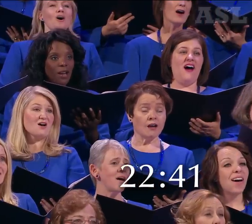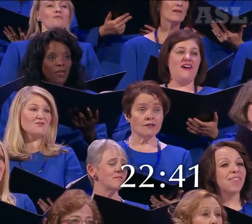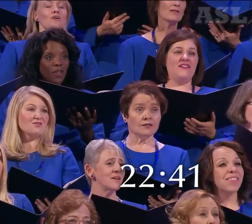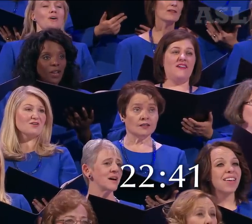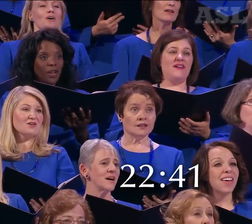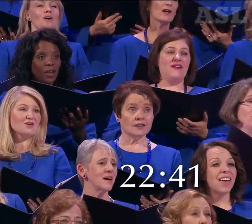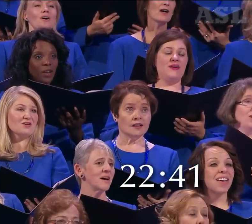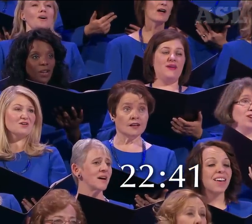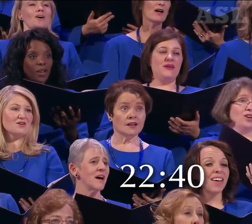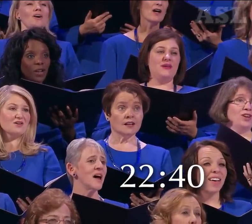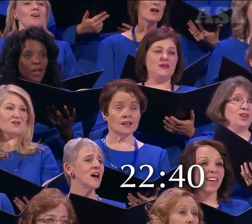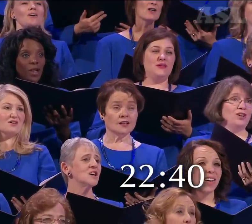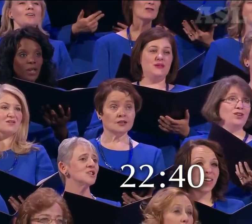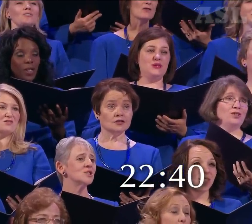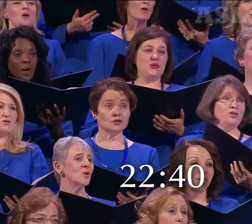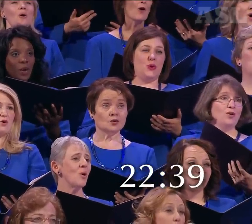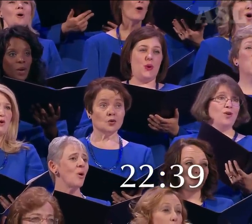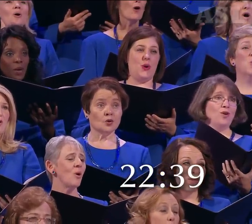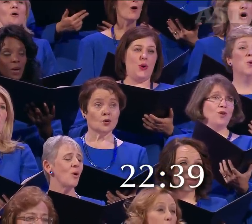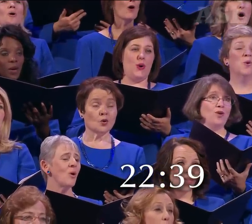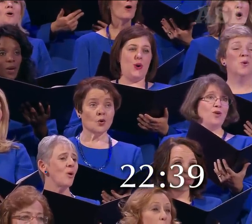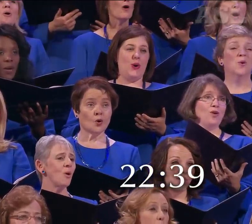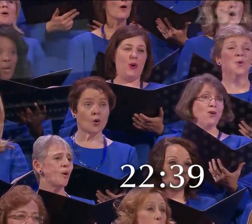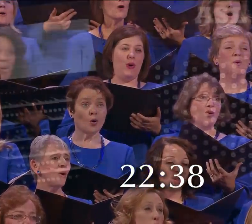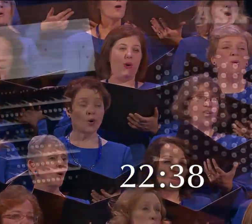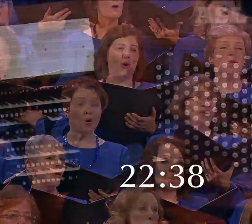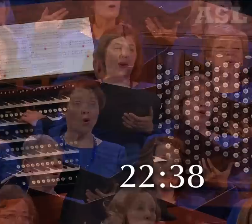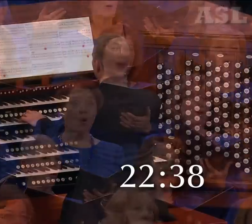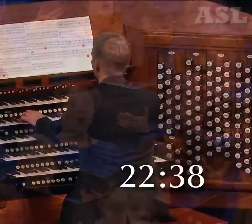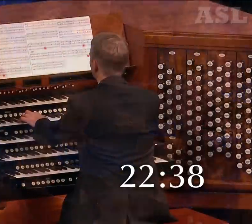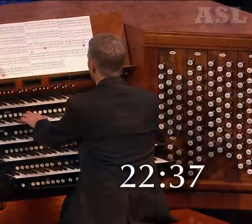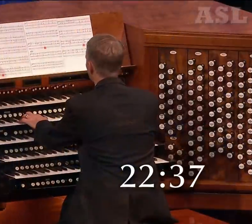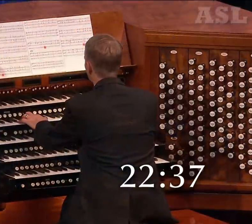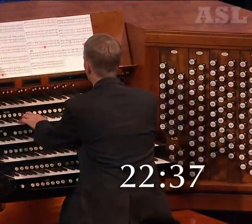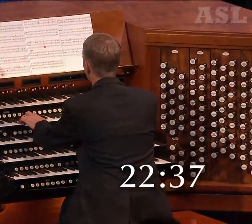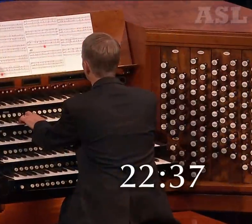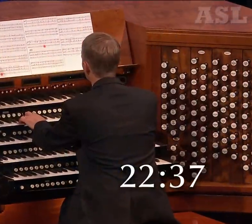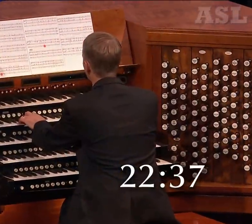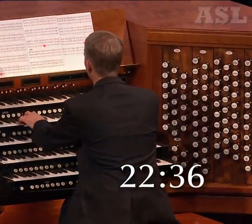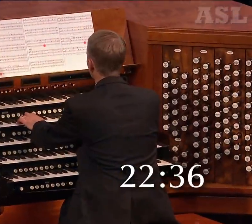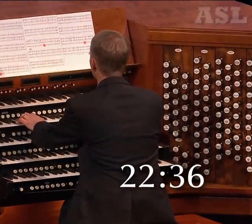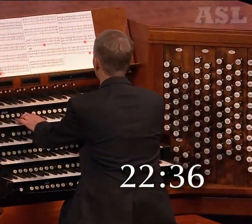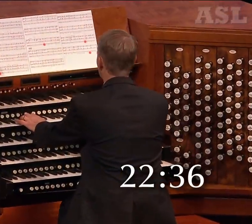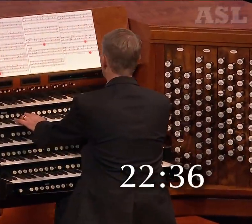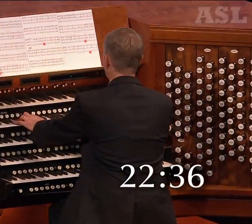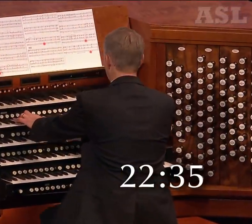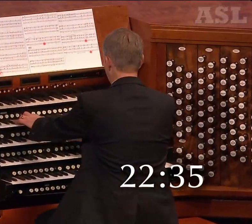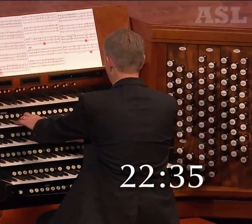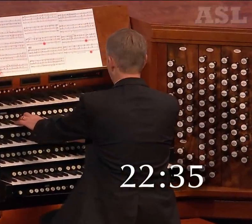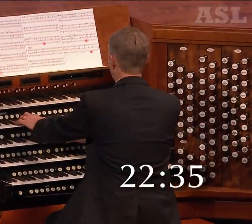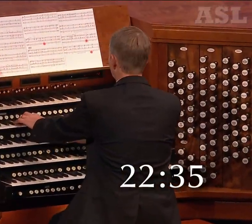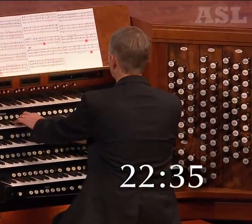THIS IS THE ENGLISH CLOSED CAPTION CHANNEL OF THE CHURCH OF JESUS CHRIST OF LATTER-DAY SAINTS.